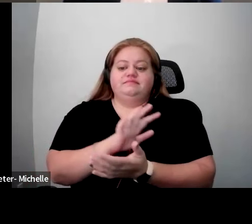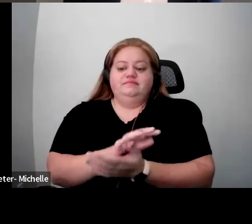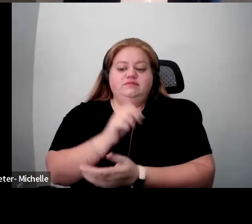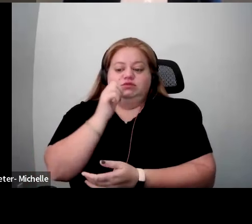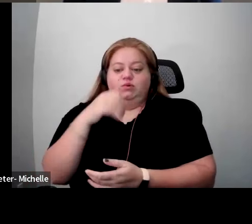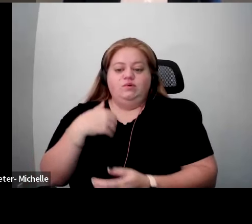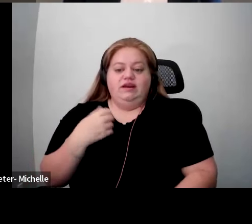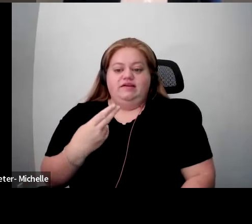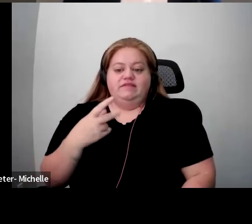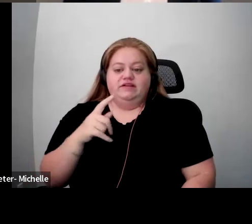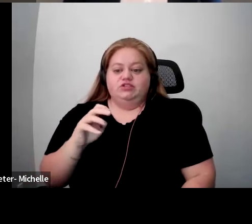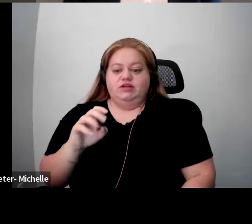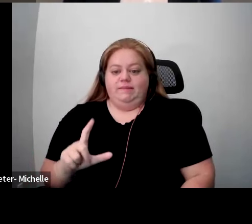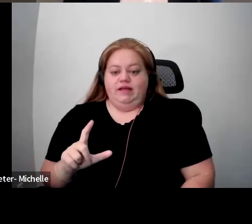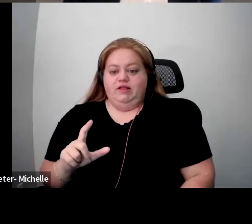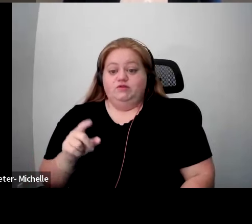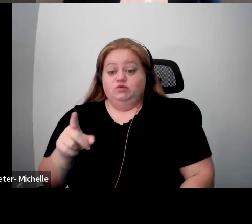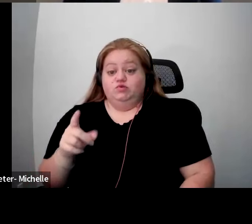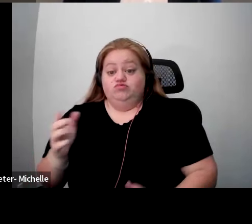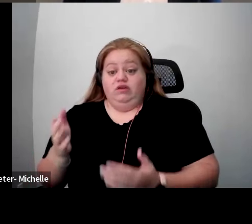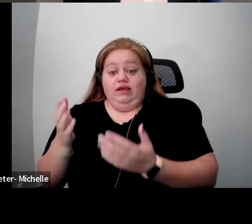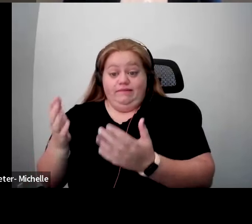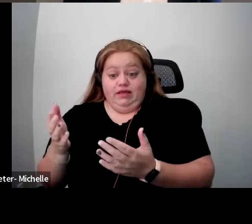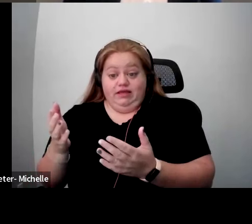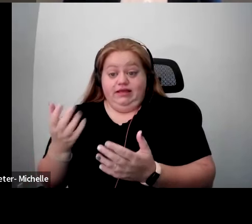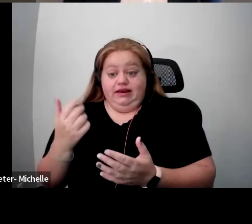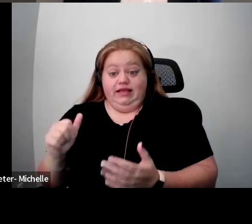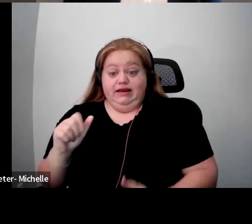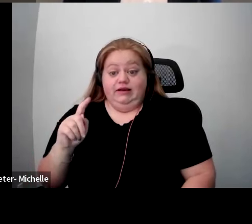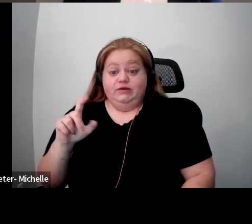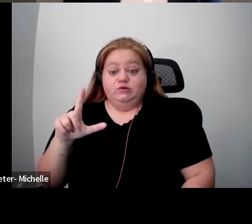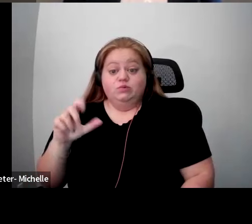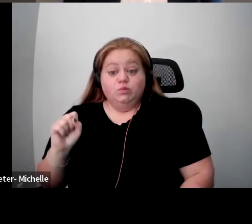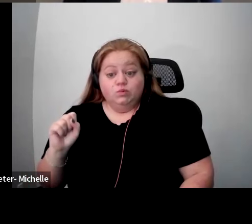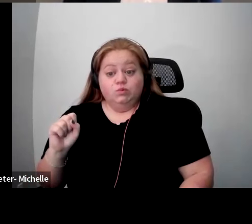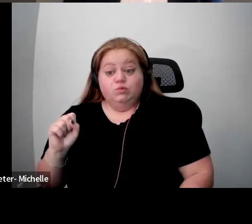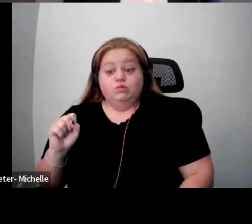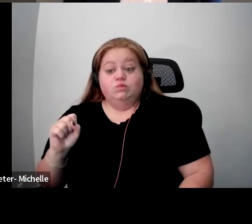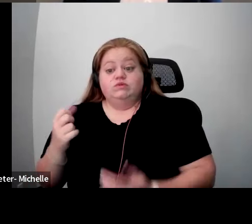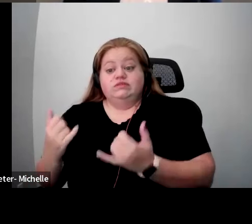versions, do you recommend any tools to convert these papers